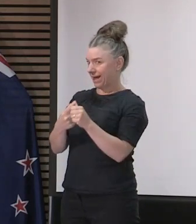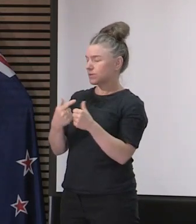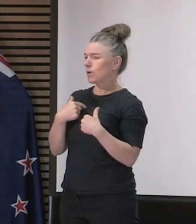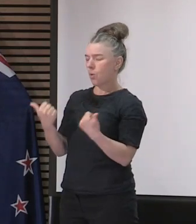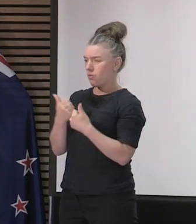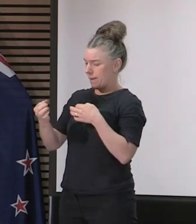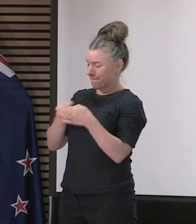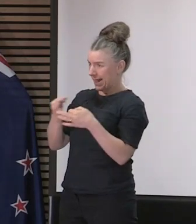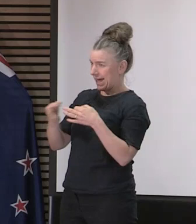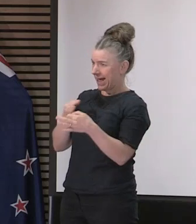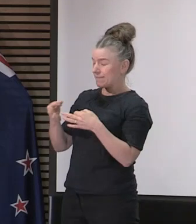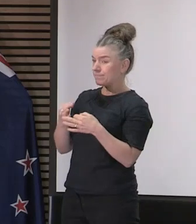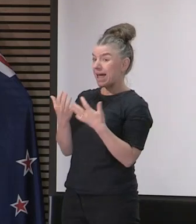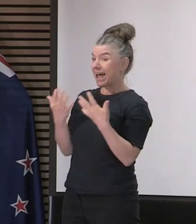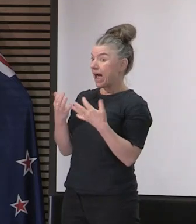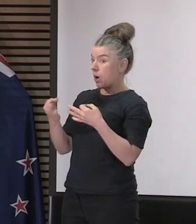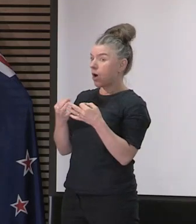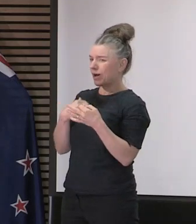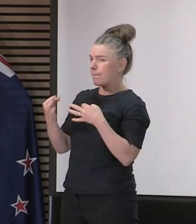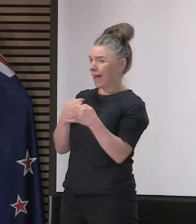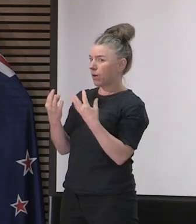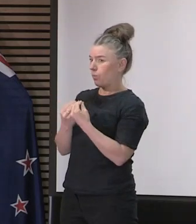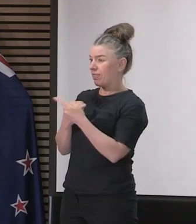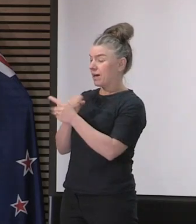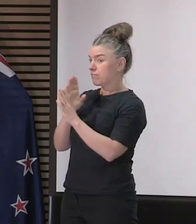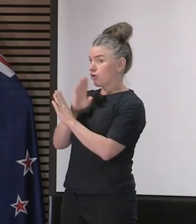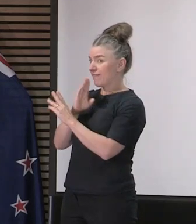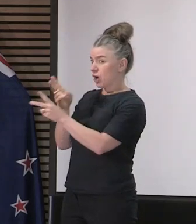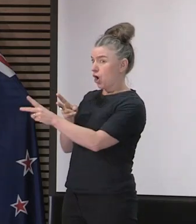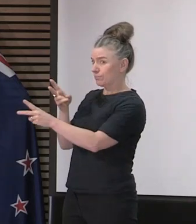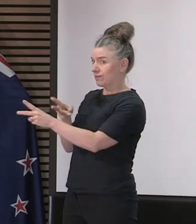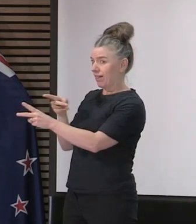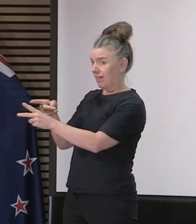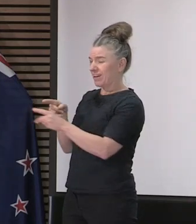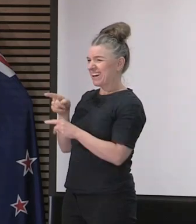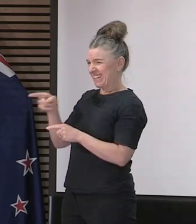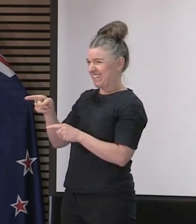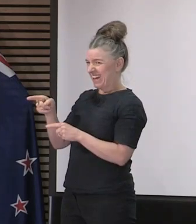way because we are already one week into level three. That